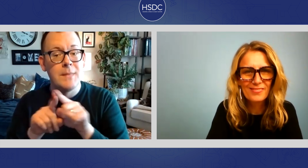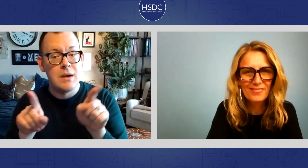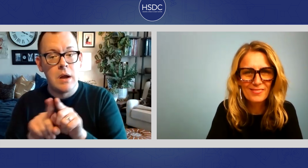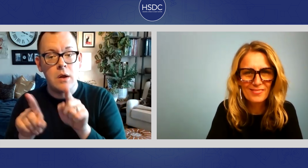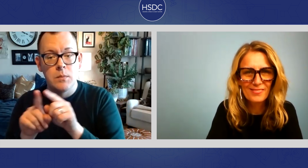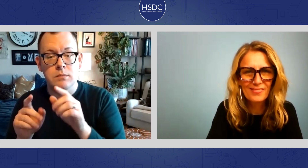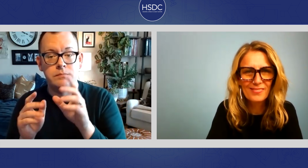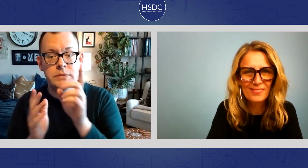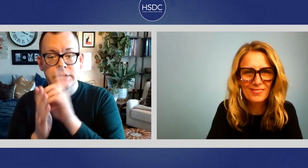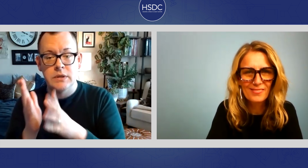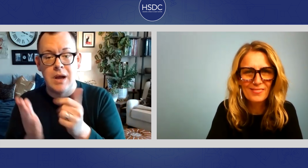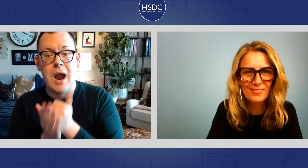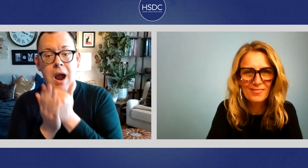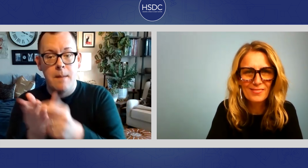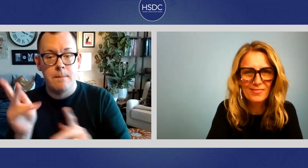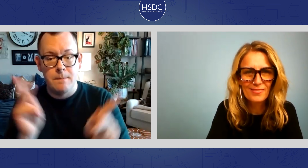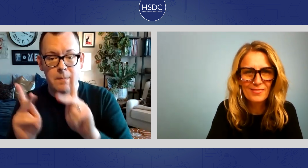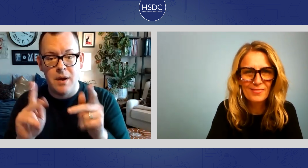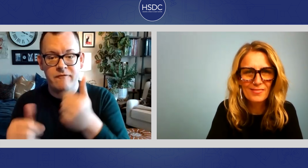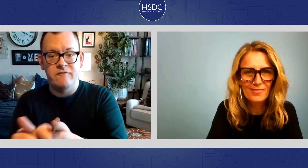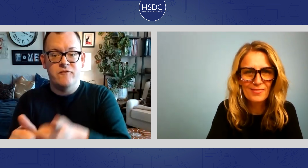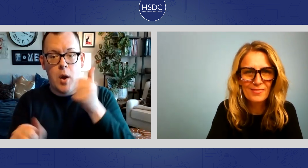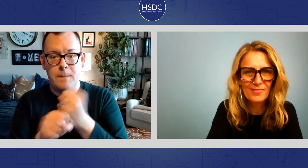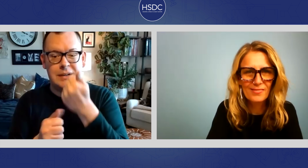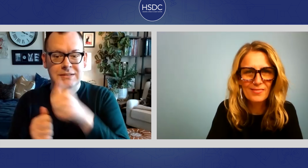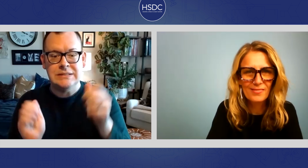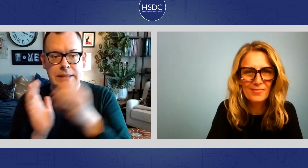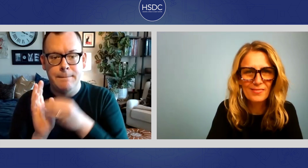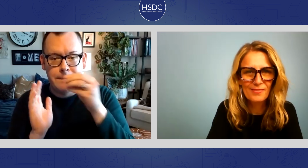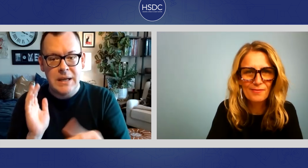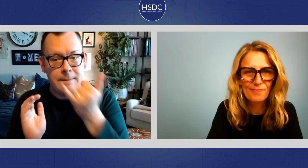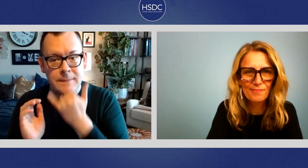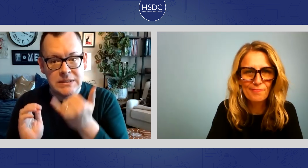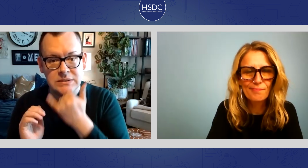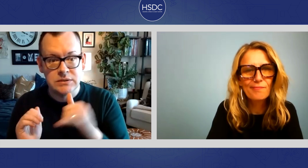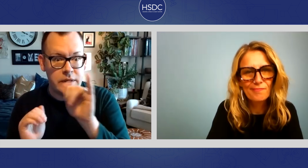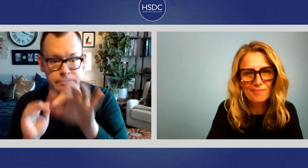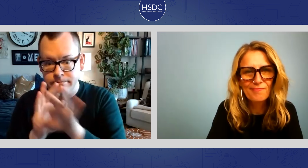In addition, interior design helps people avoid making expensive mistakes: